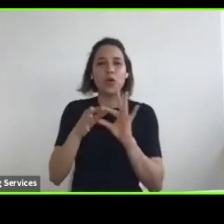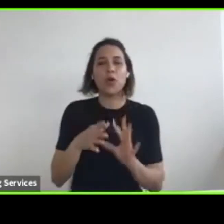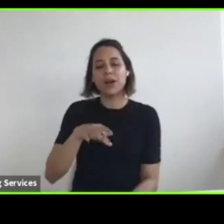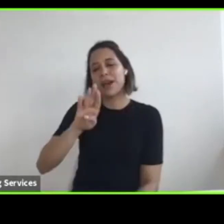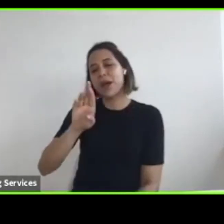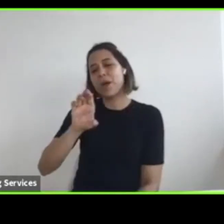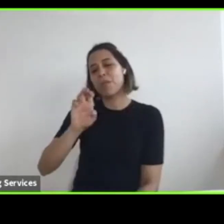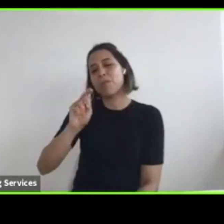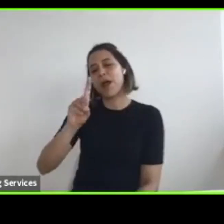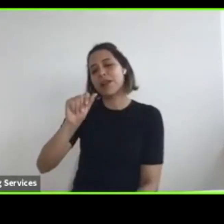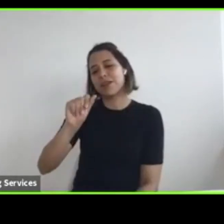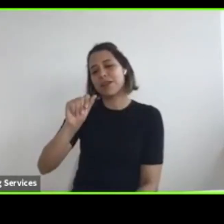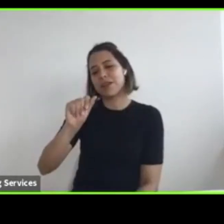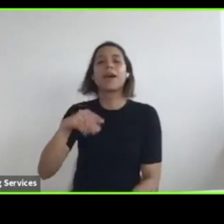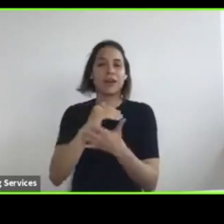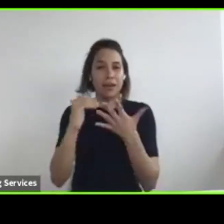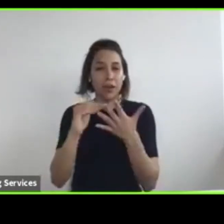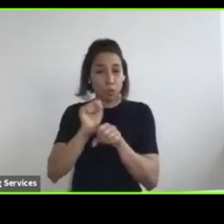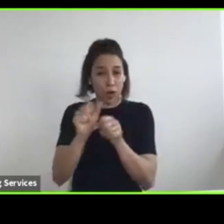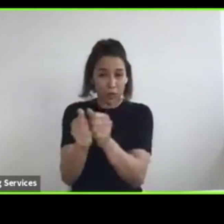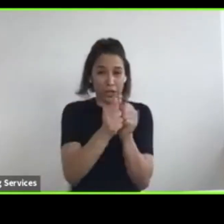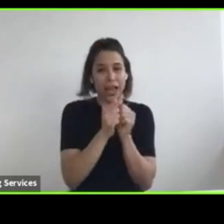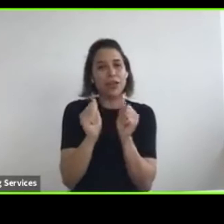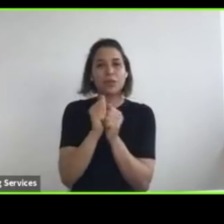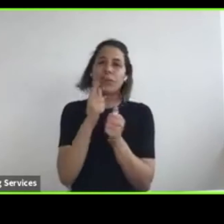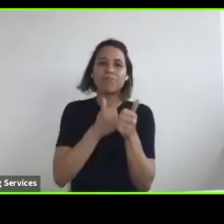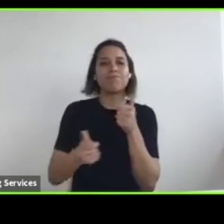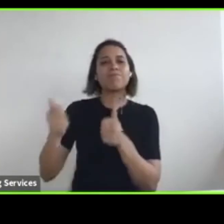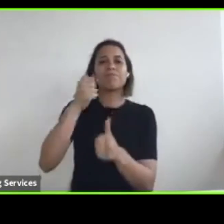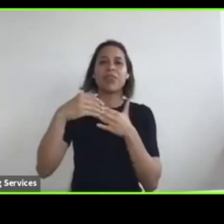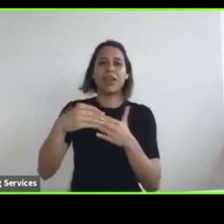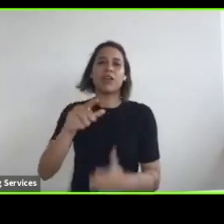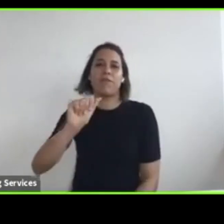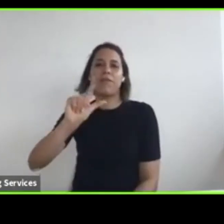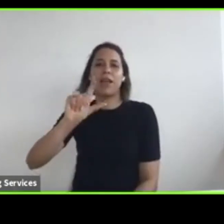TOGETHER WITH THE EXECUTIVE LEADERSHIP OF ALEJANDRA DUQUE CIFUENTES TO BRING MANY URGENT